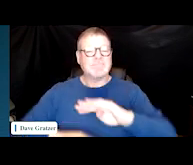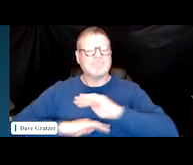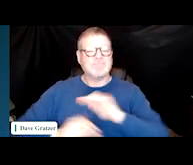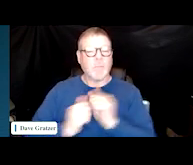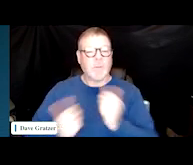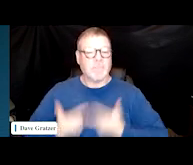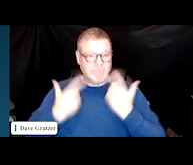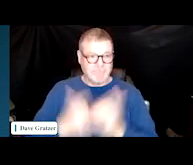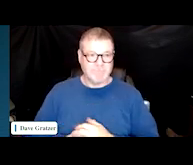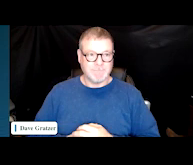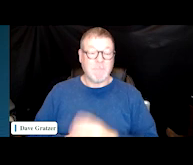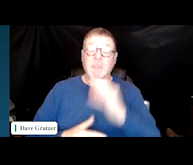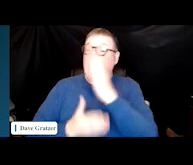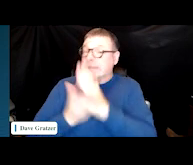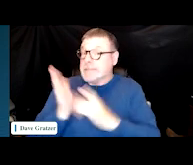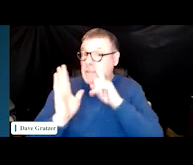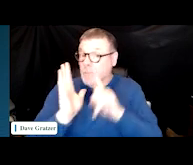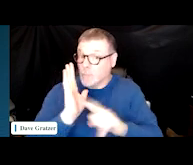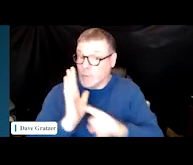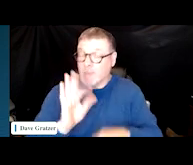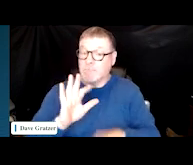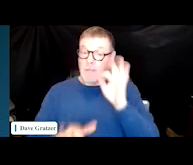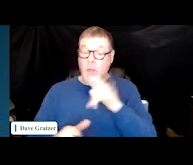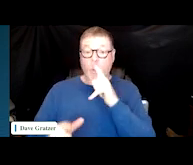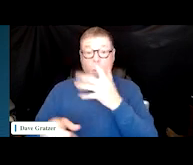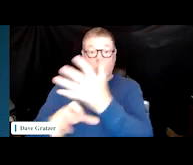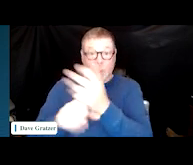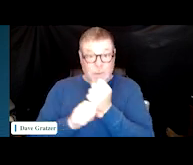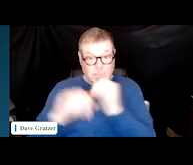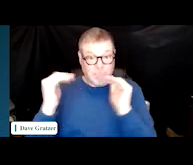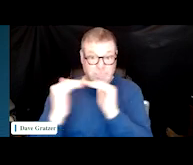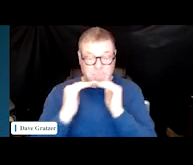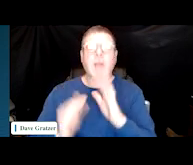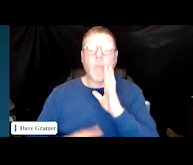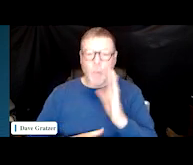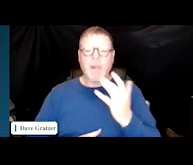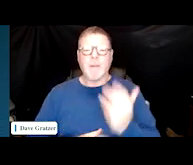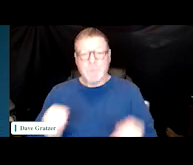And some researchers found that those who receive peer support are more likely than those who do not